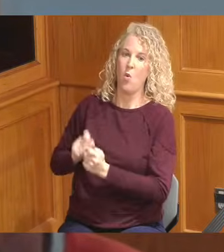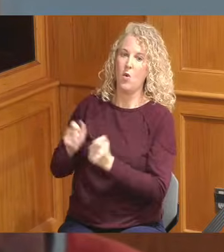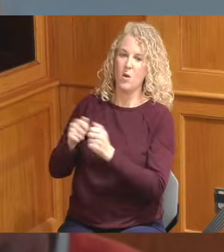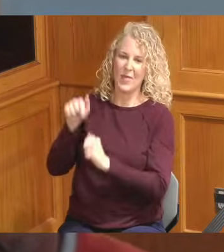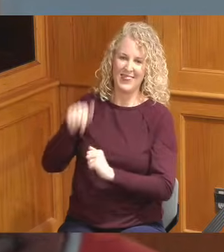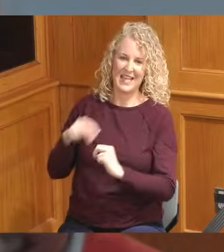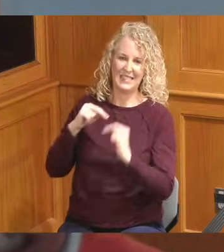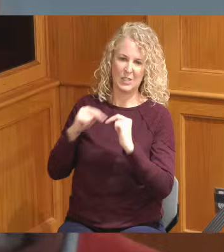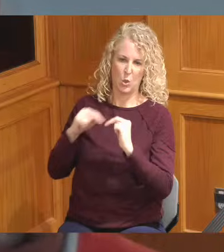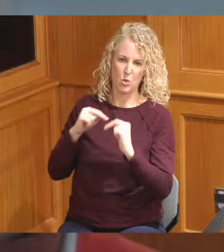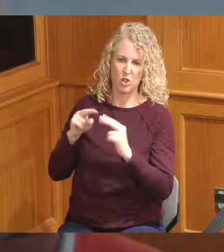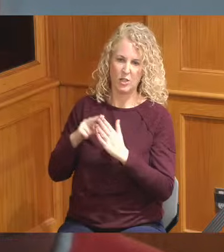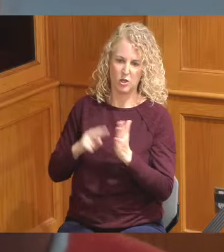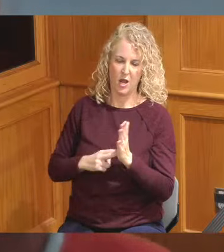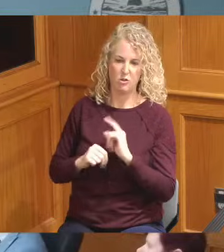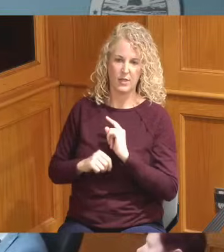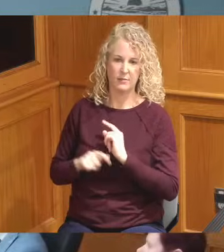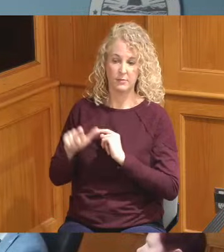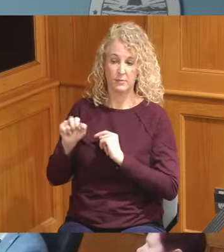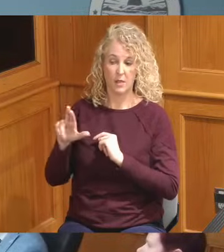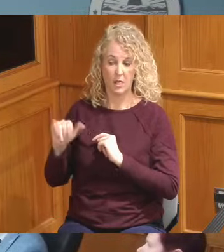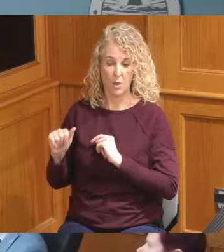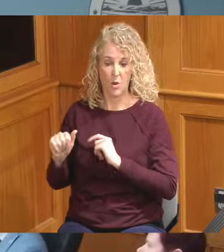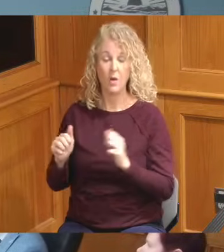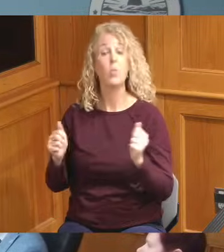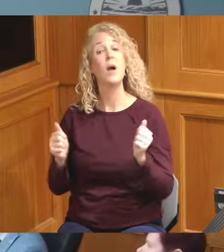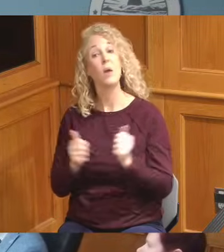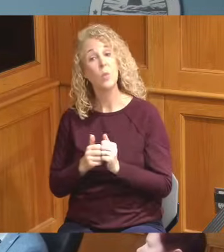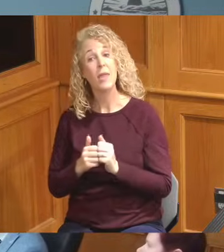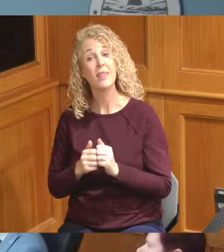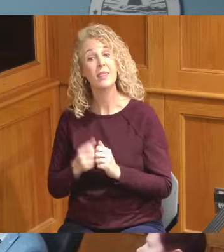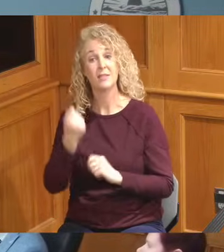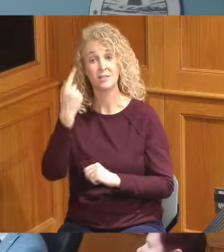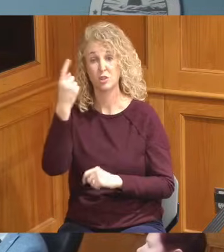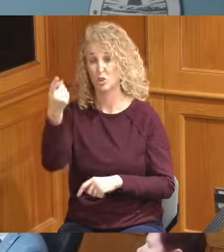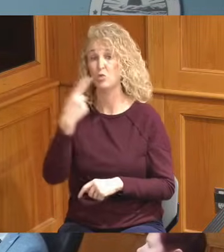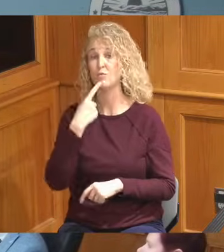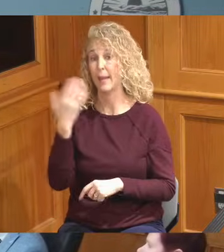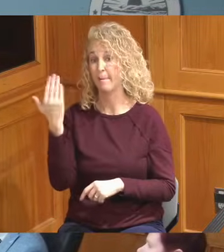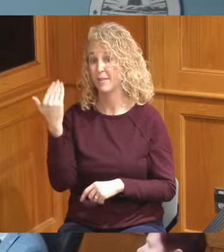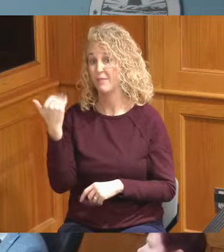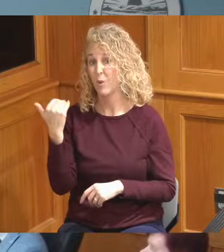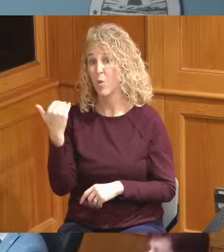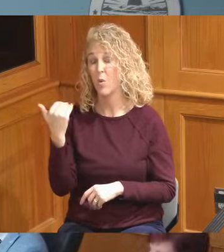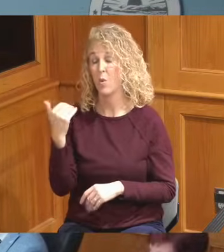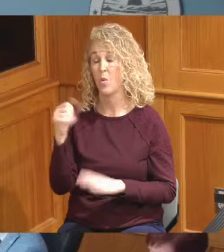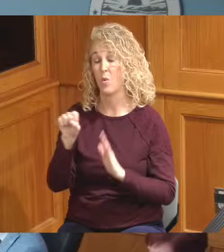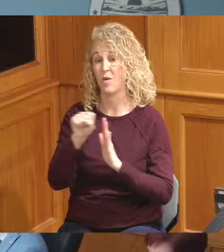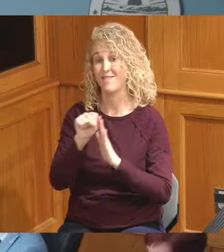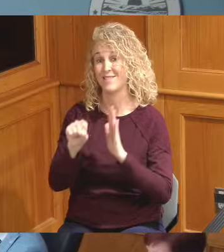these contracts as well. And with the state, we're mandated, as you were saying, John, to seek out